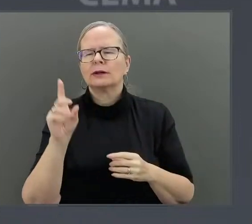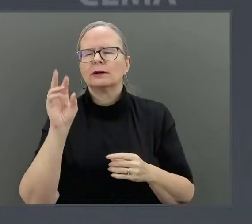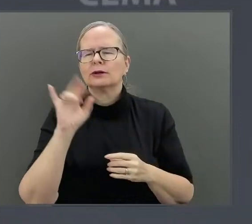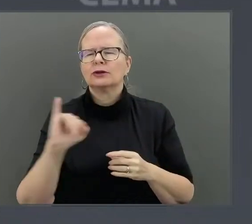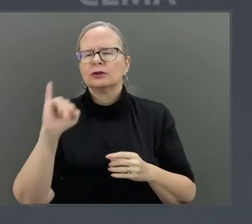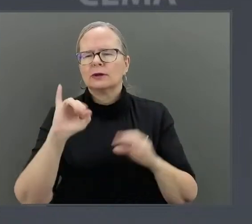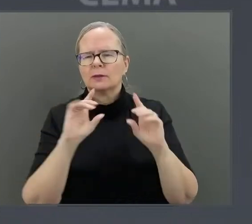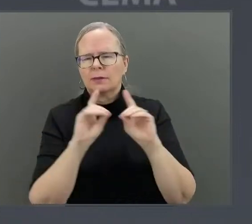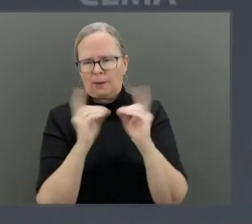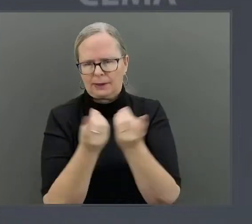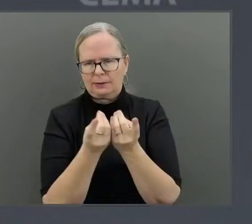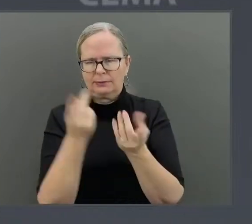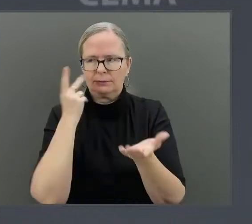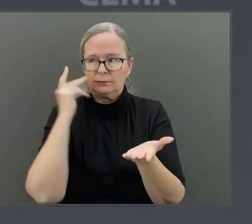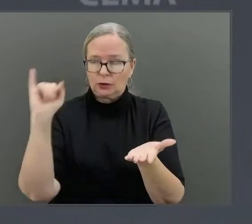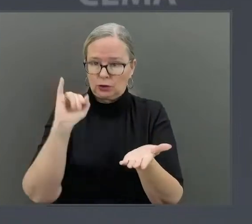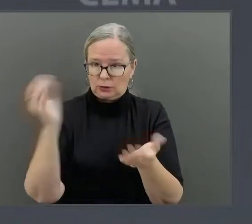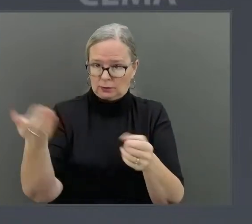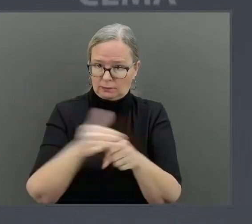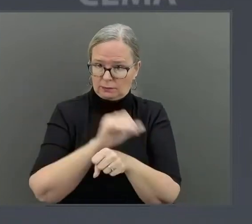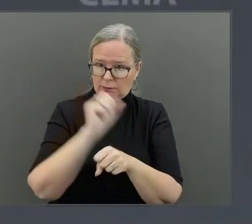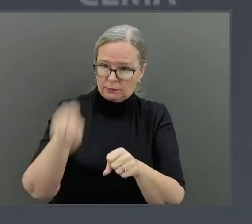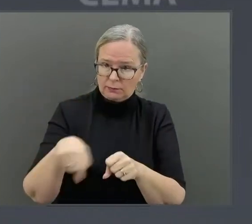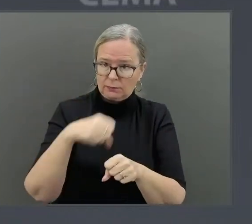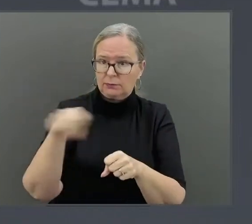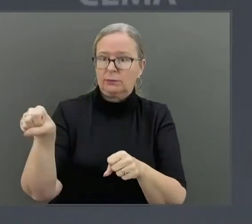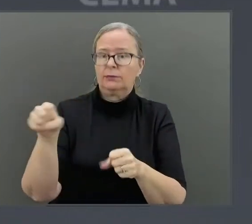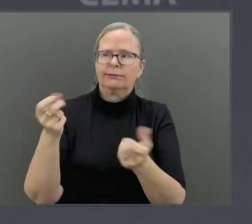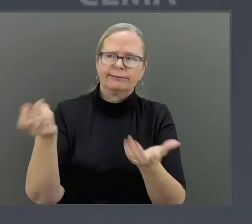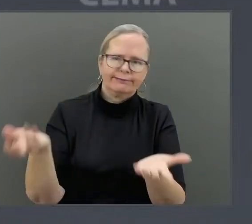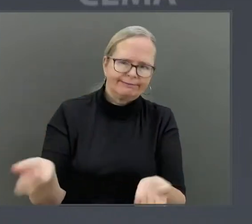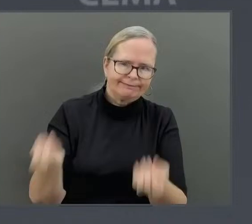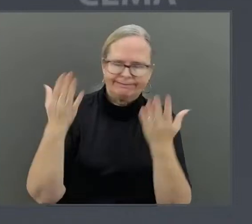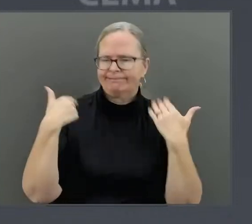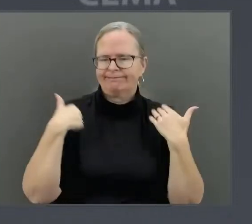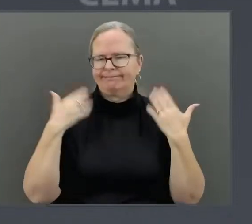that information right now we're still in the early stages of this incident I know it's two